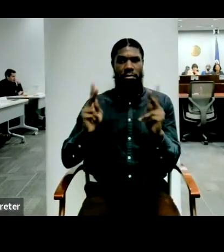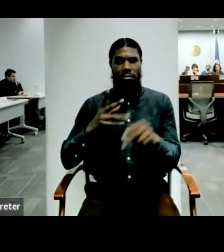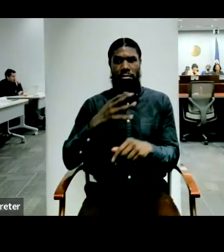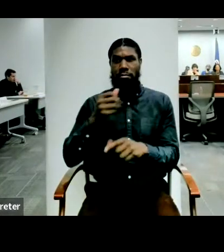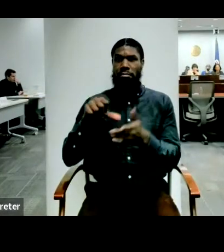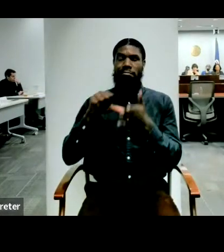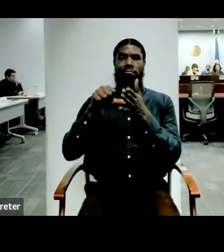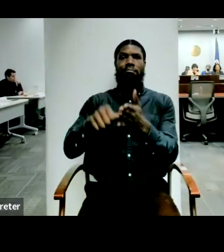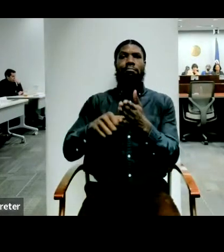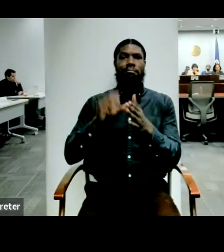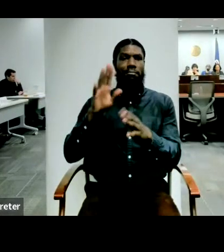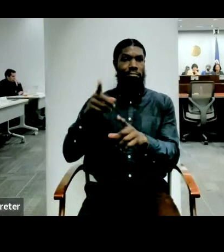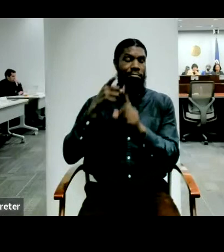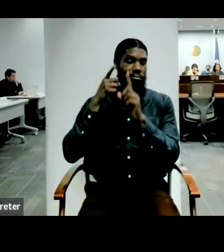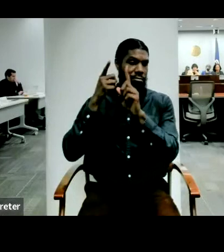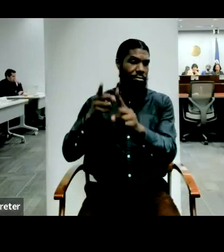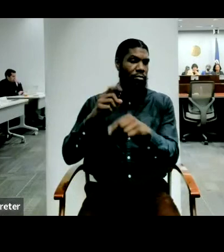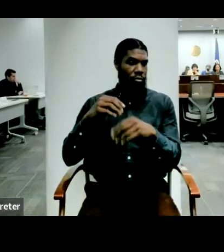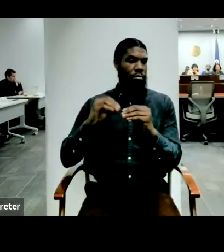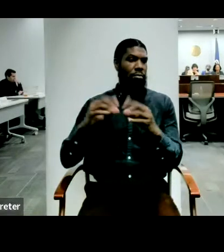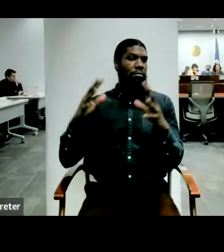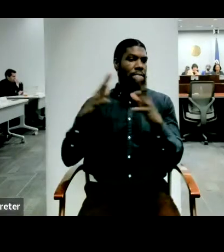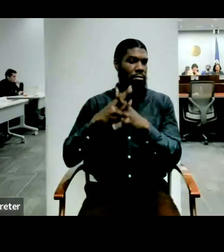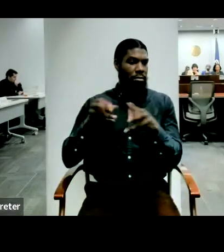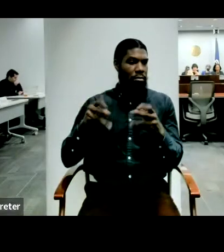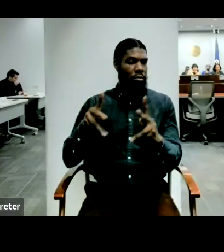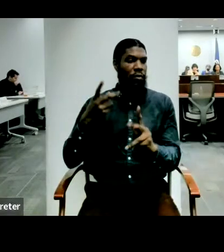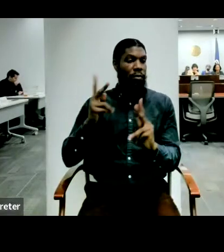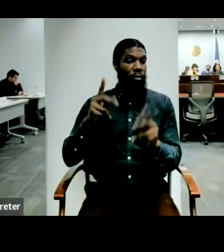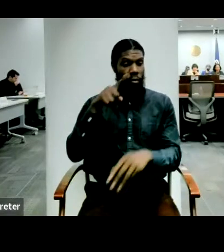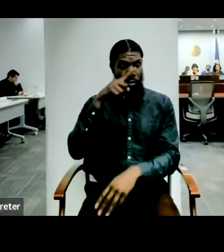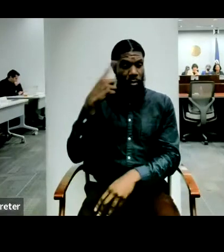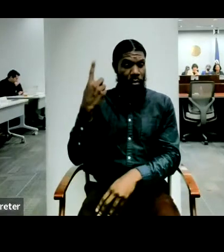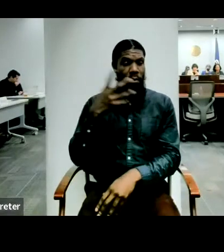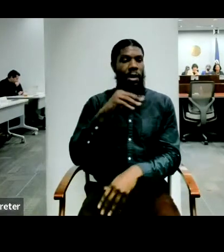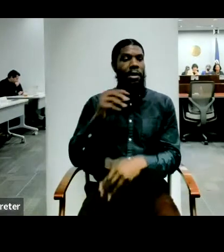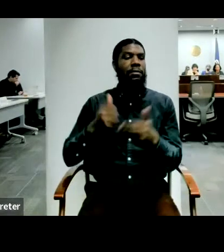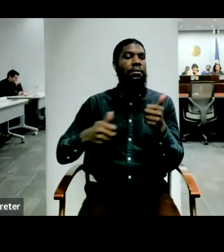opportunity for one million Blacks in senior level jobs that will be opportunities usually